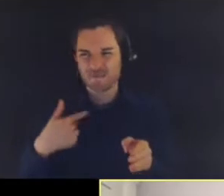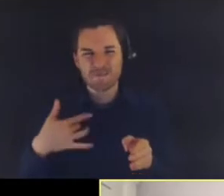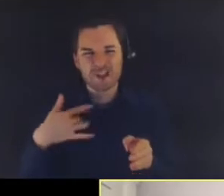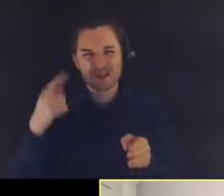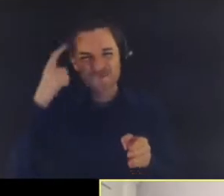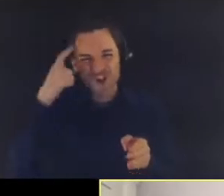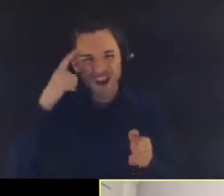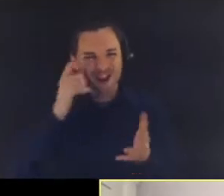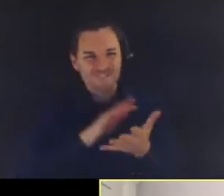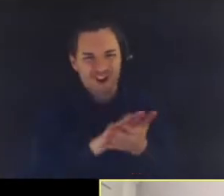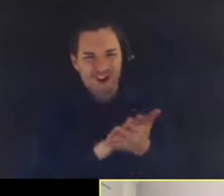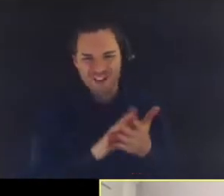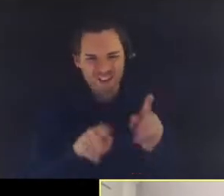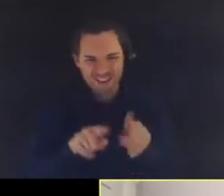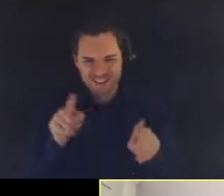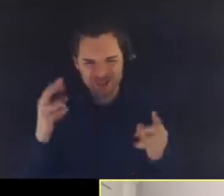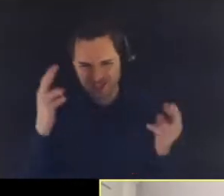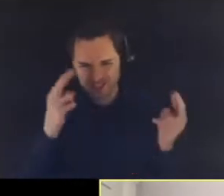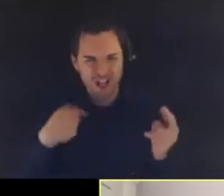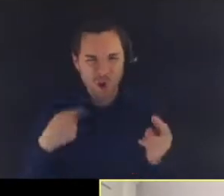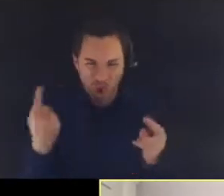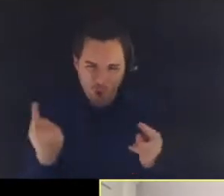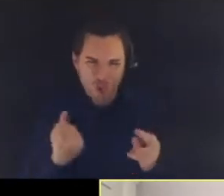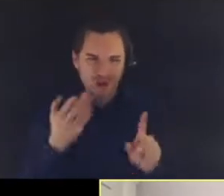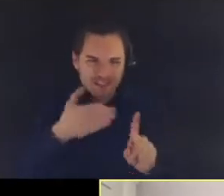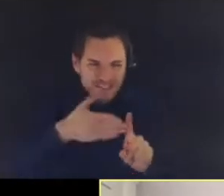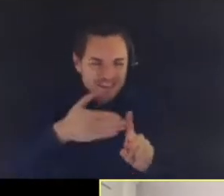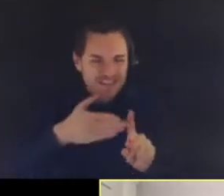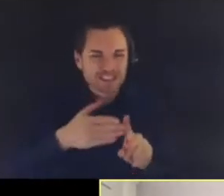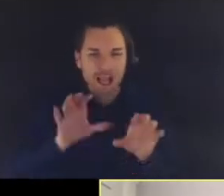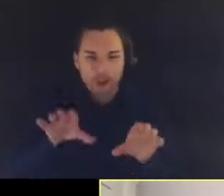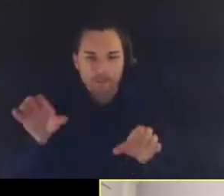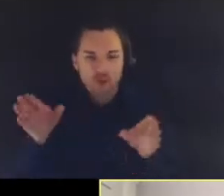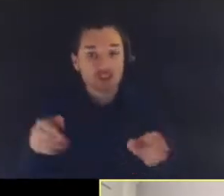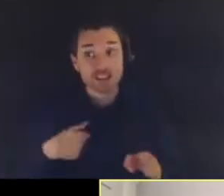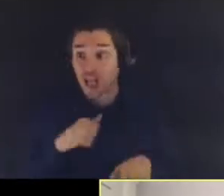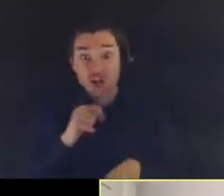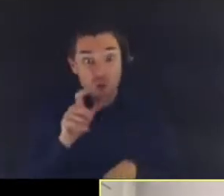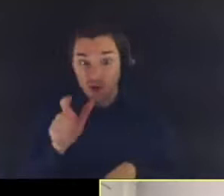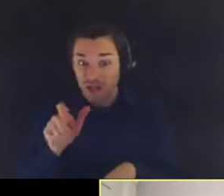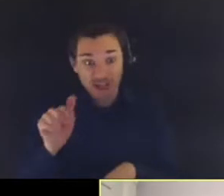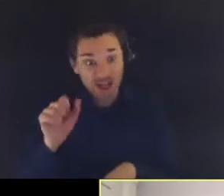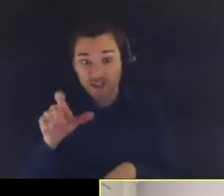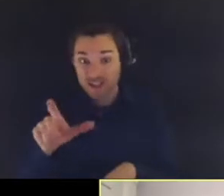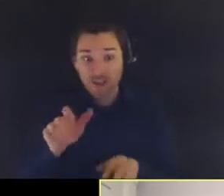I don t need an ASL interpreter, but I always make sure to ask the people who are organizing